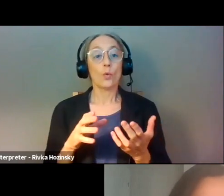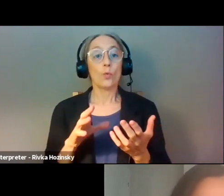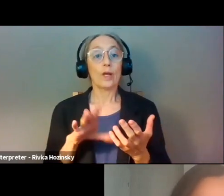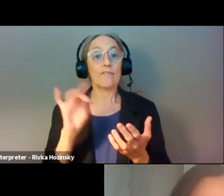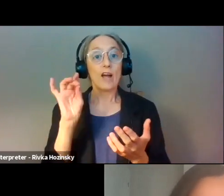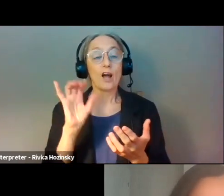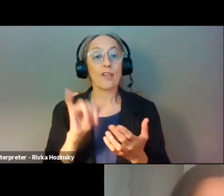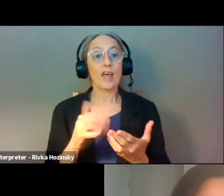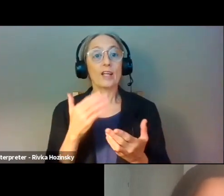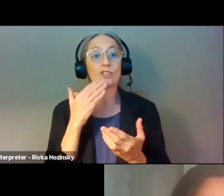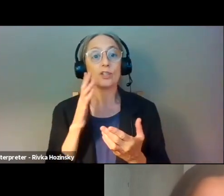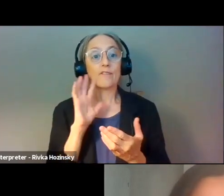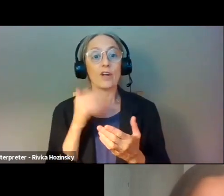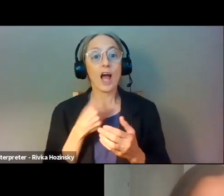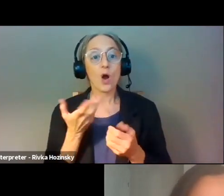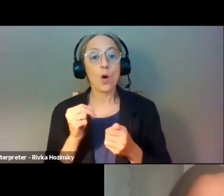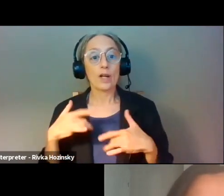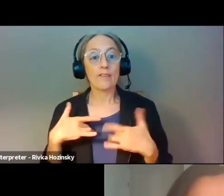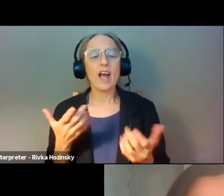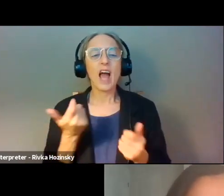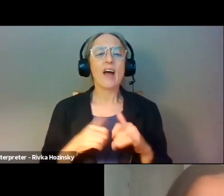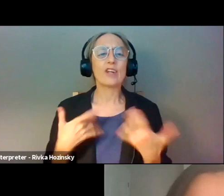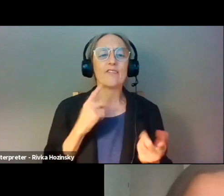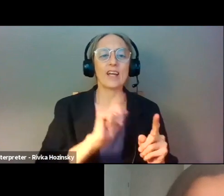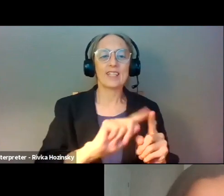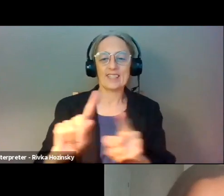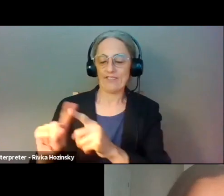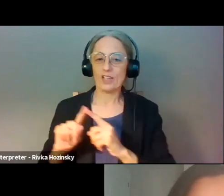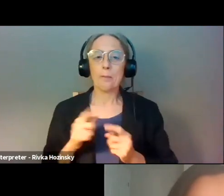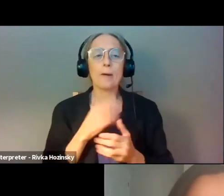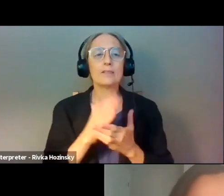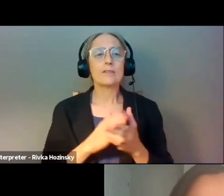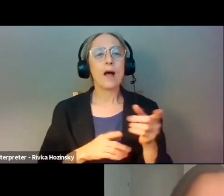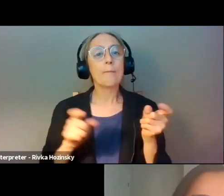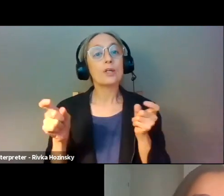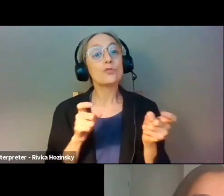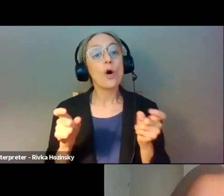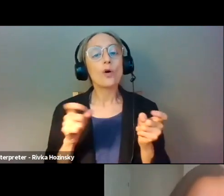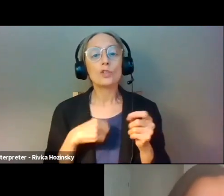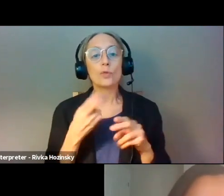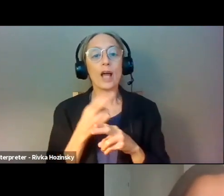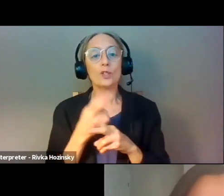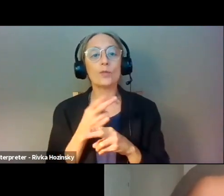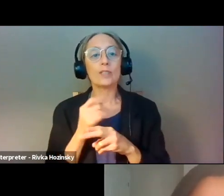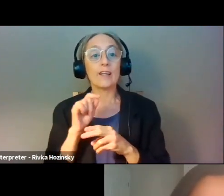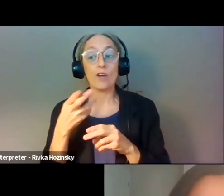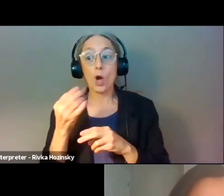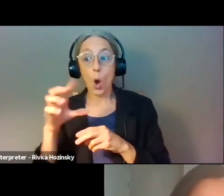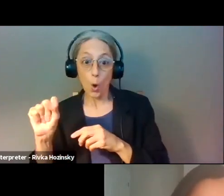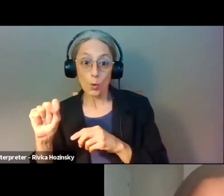Again, every event might look different, but there are controls that you should be able to access if you are the host of the meeting or webinar.